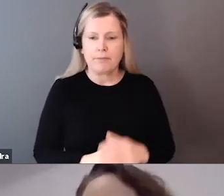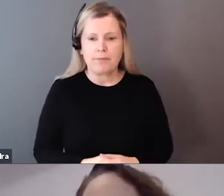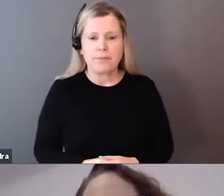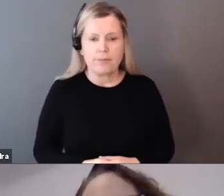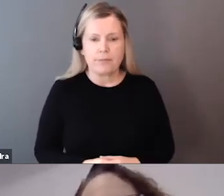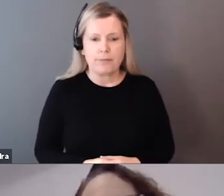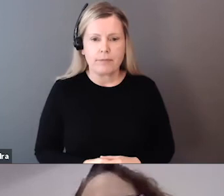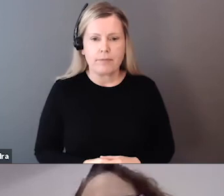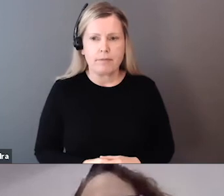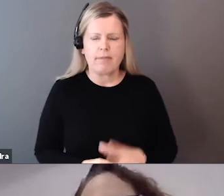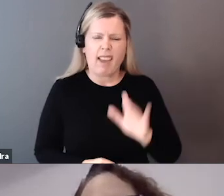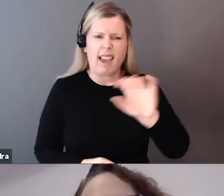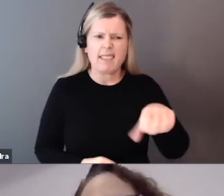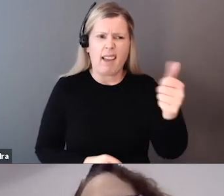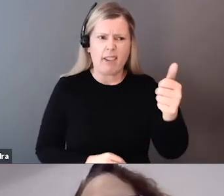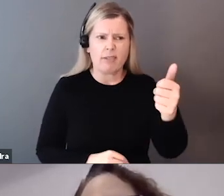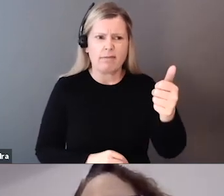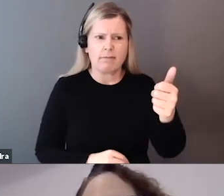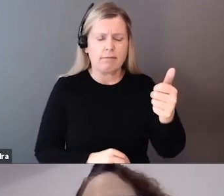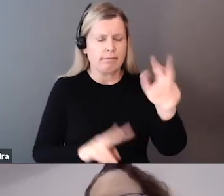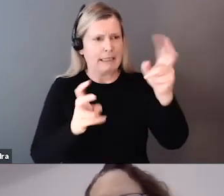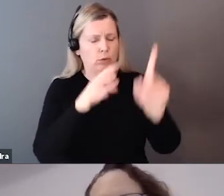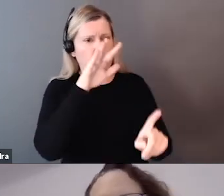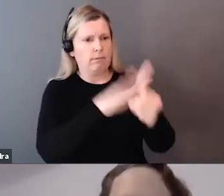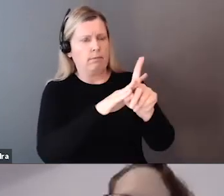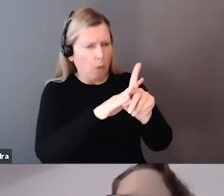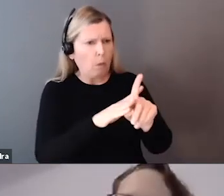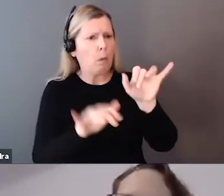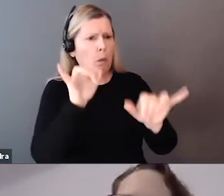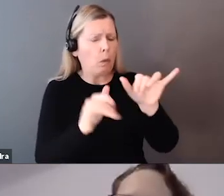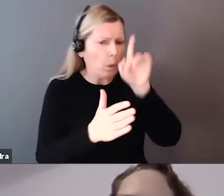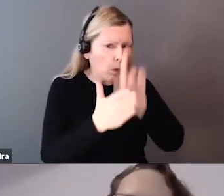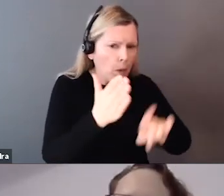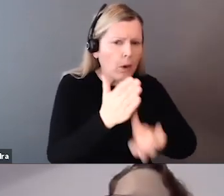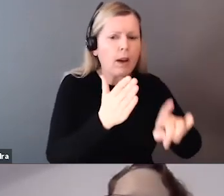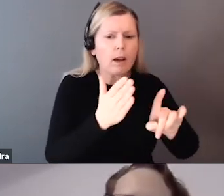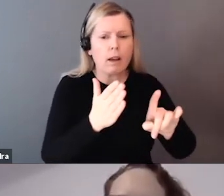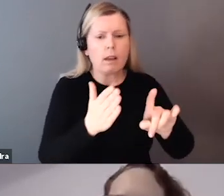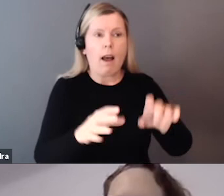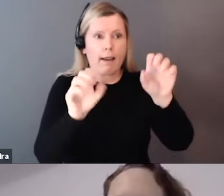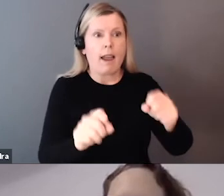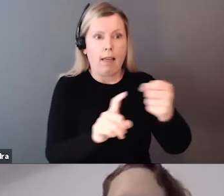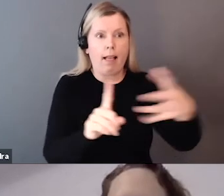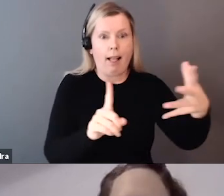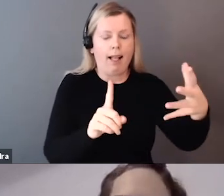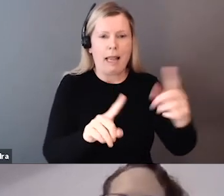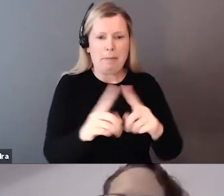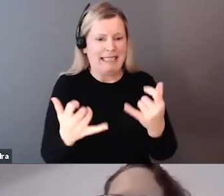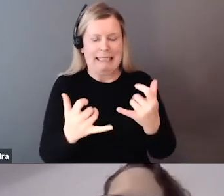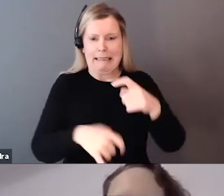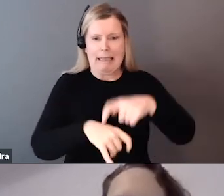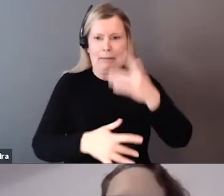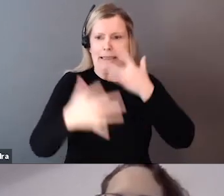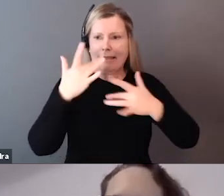of our findings that I have whole presentations on. Steve was asking about this issue recently and